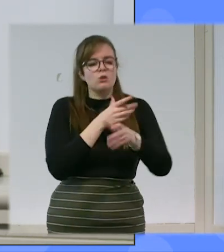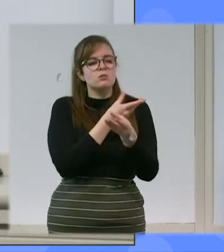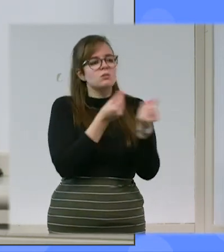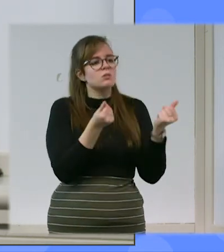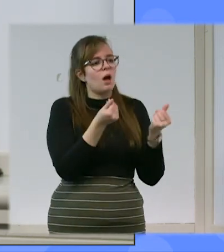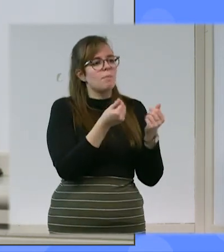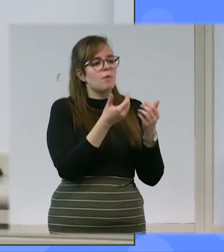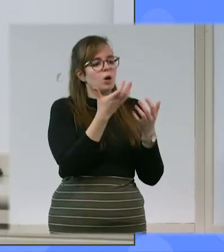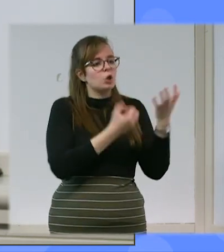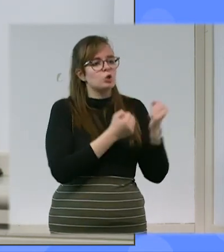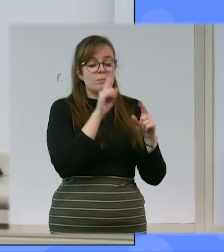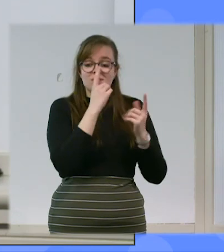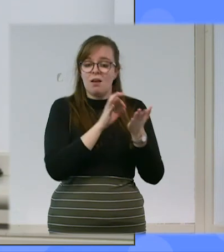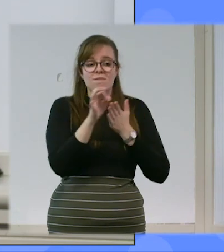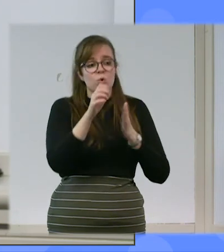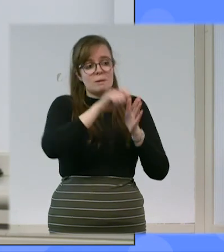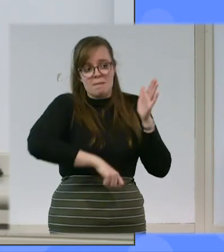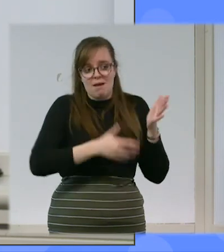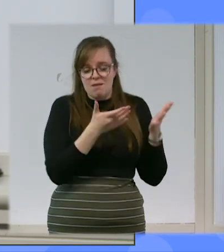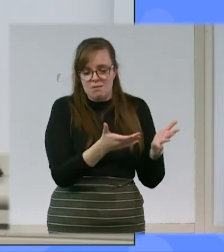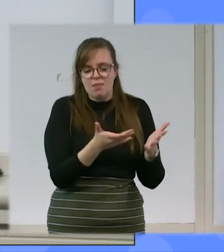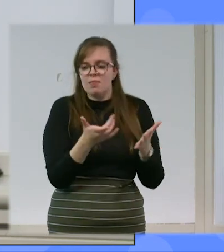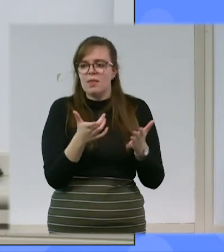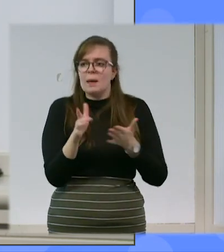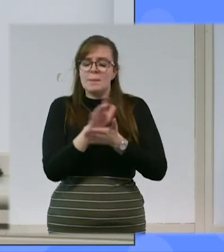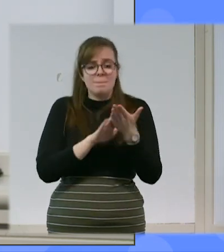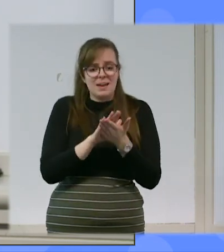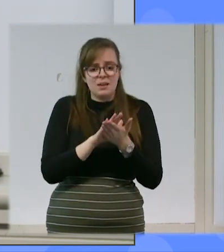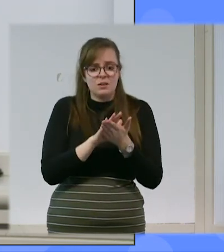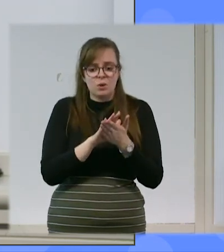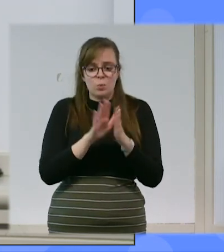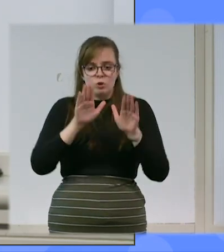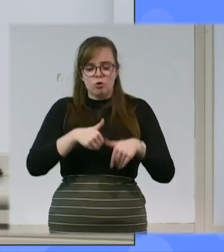can't afford to buy it doesn't mean that's a reason not to do it it means